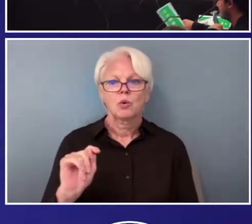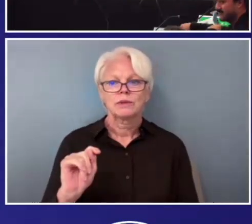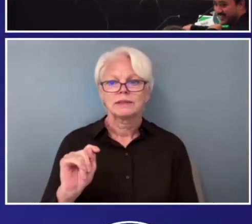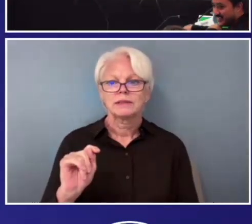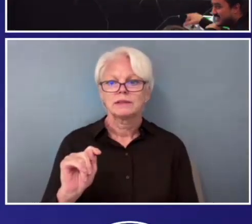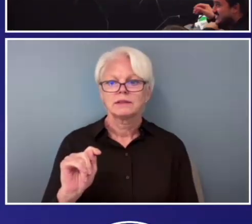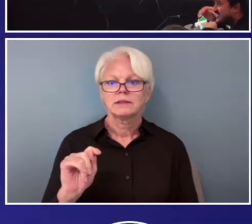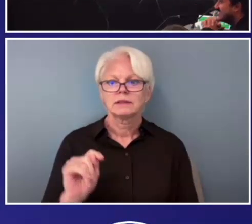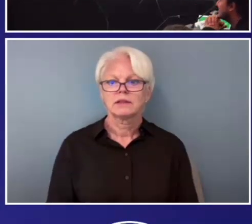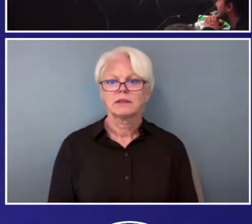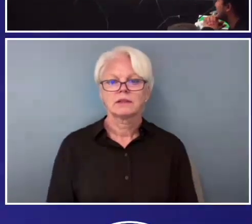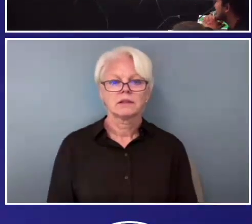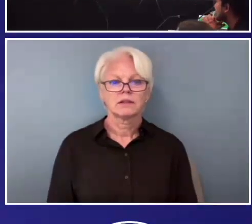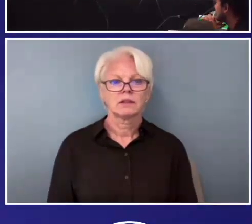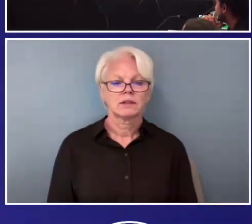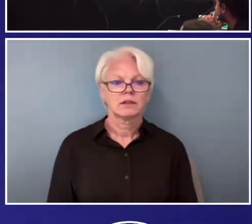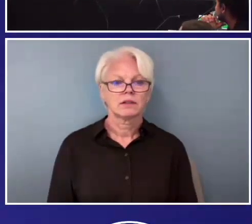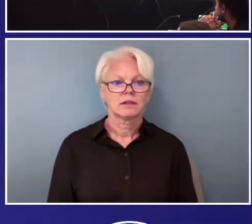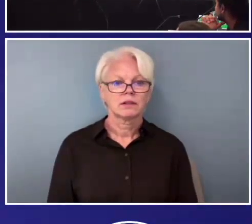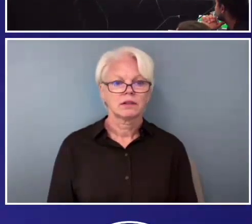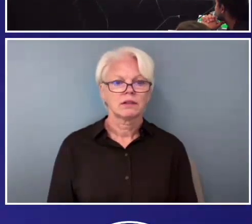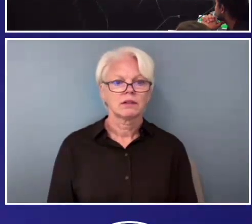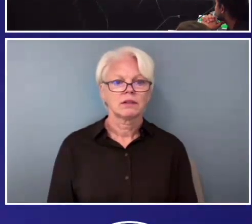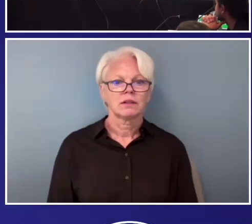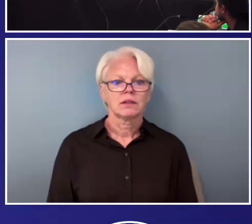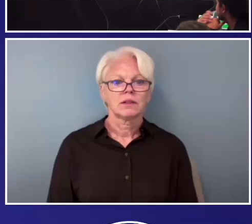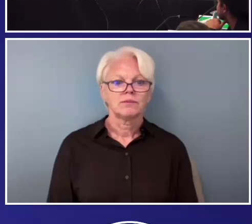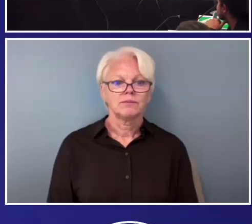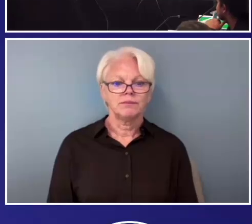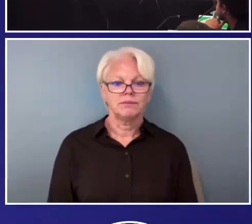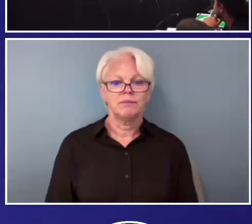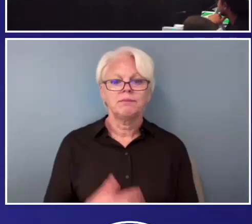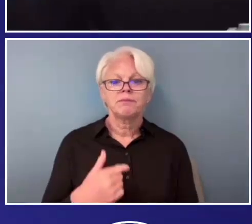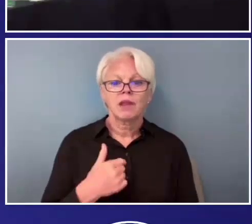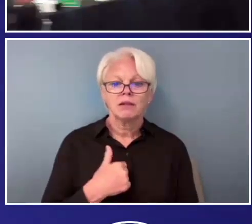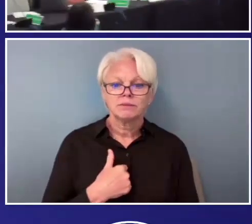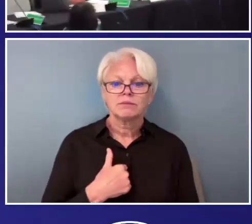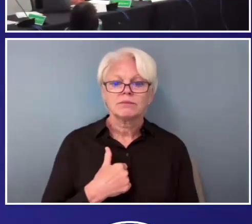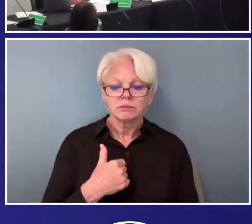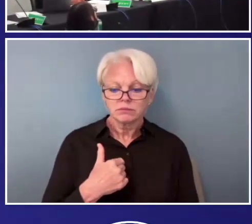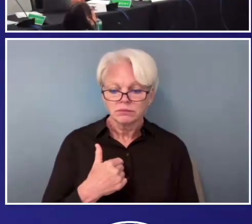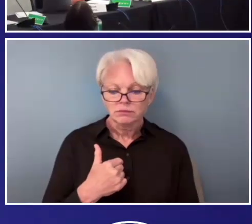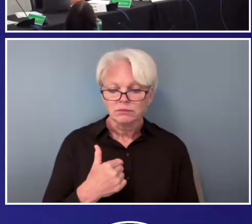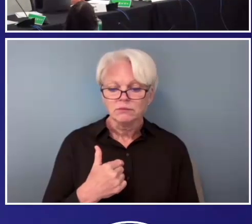_MR. HOLT Alex: All right. So I just -- I, I very much could be reading this wrong,